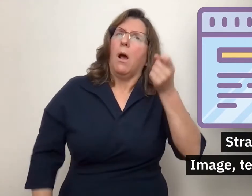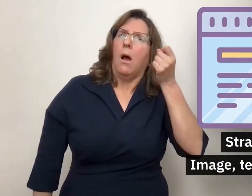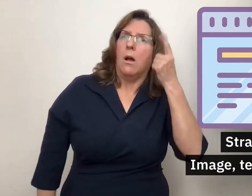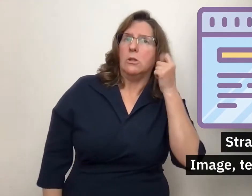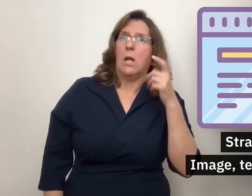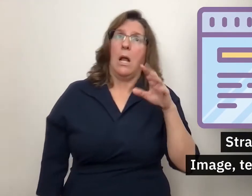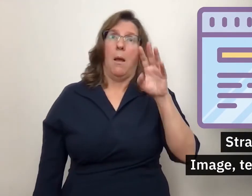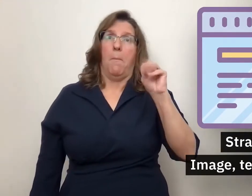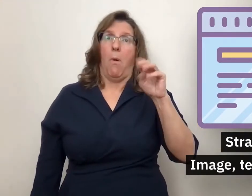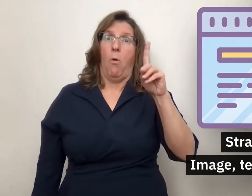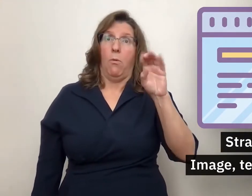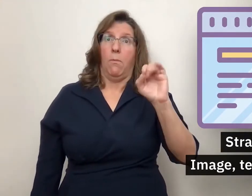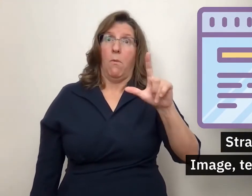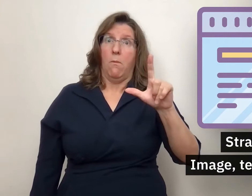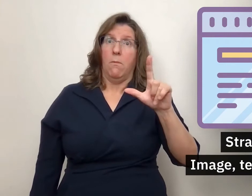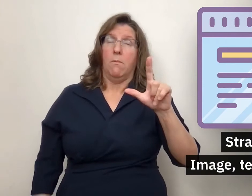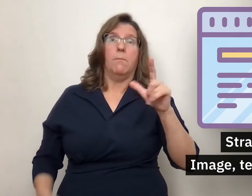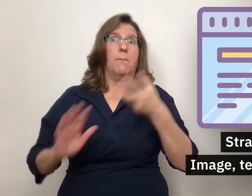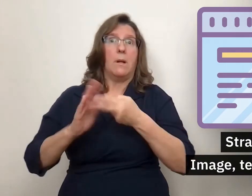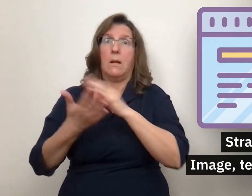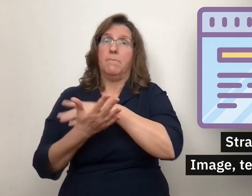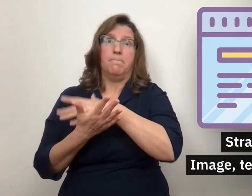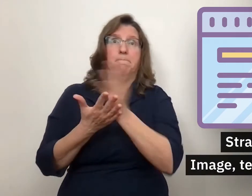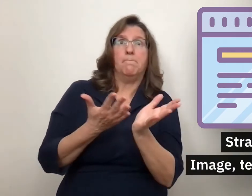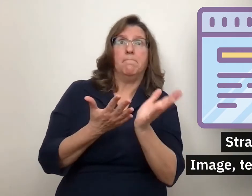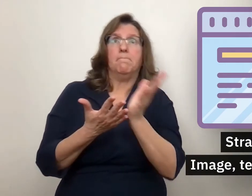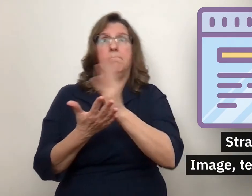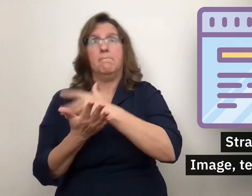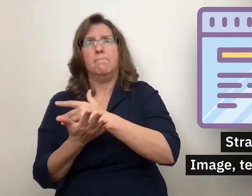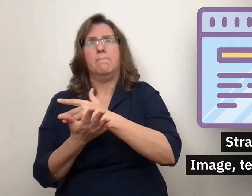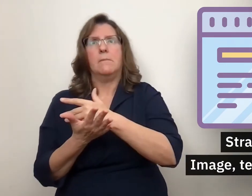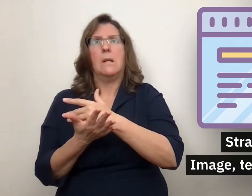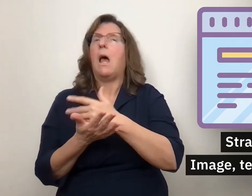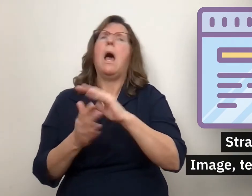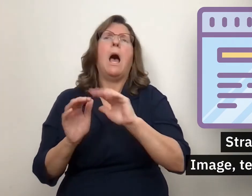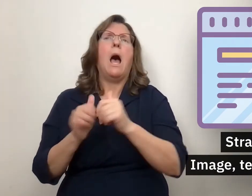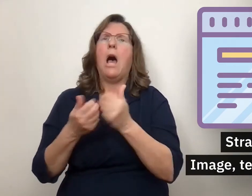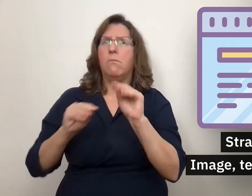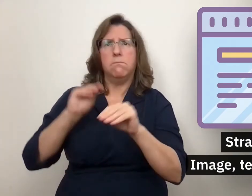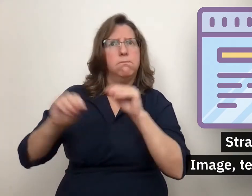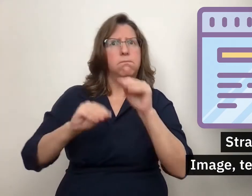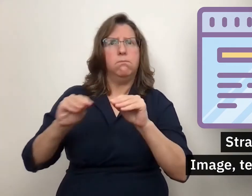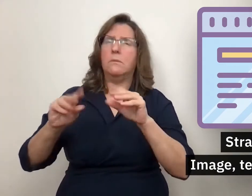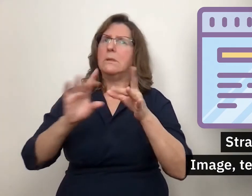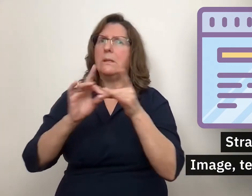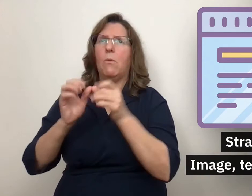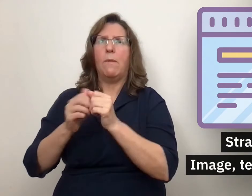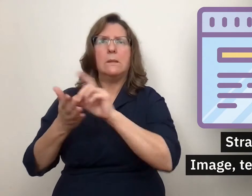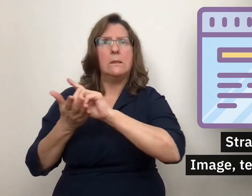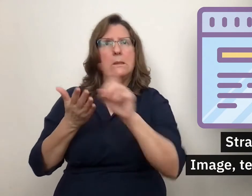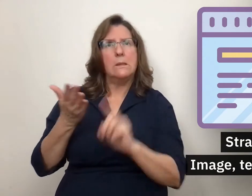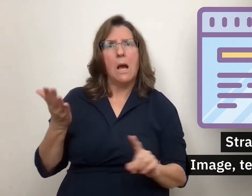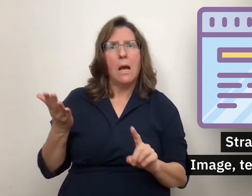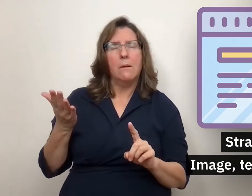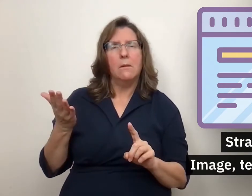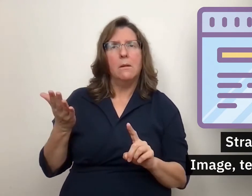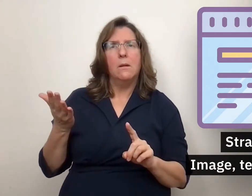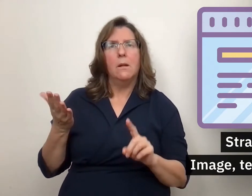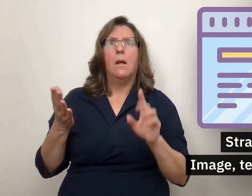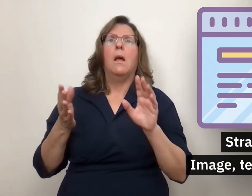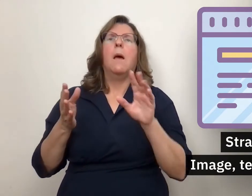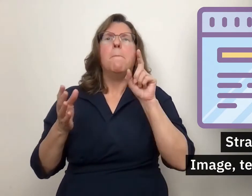With so many options to consider in multimodal learning - what must we include in the design of an e-book?